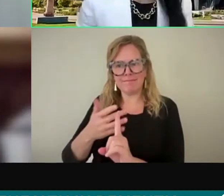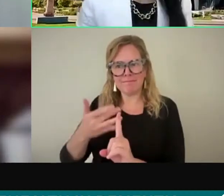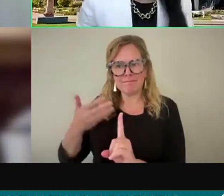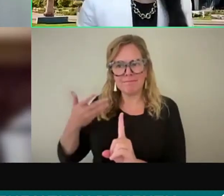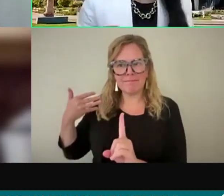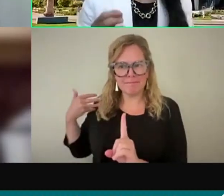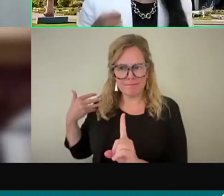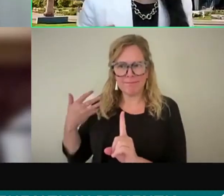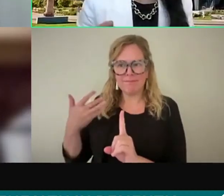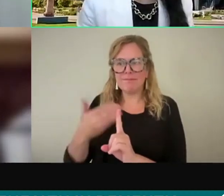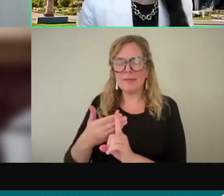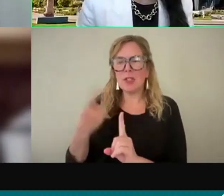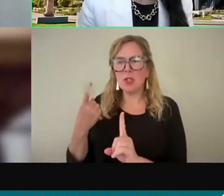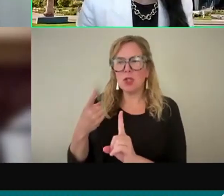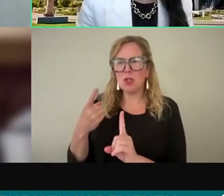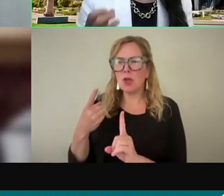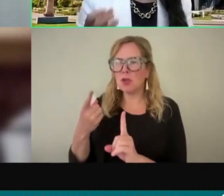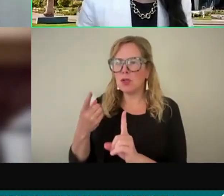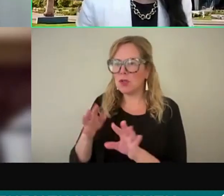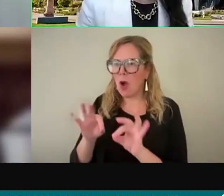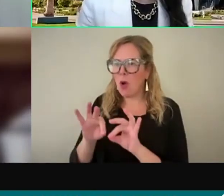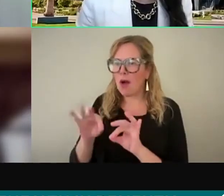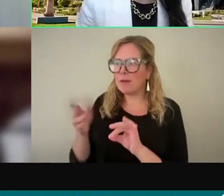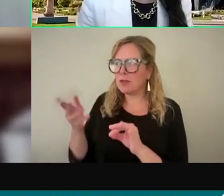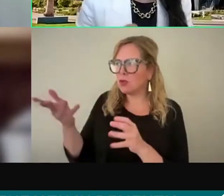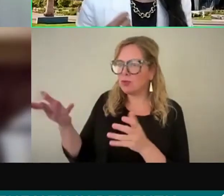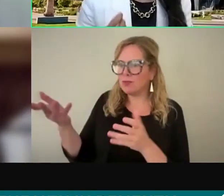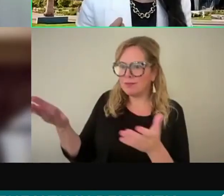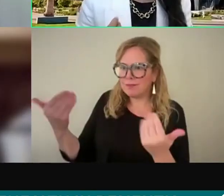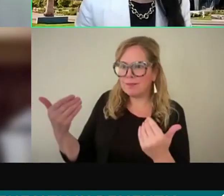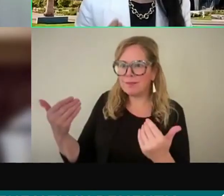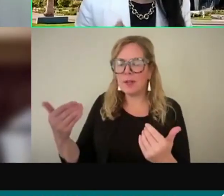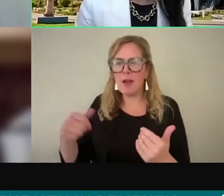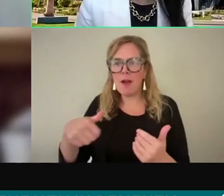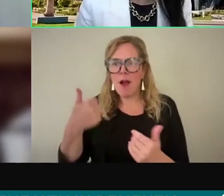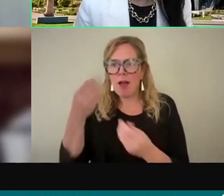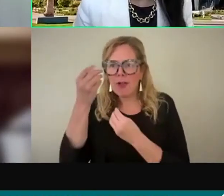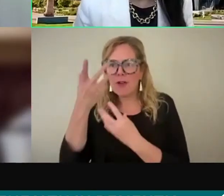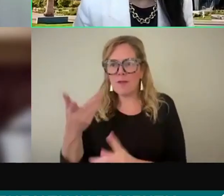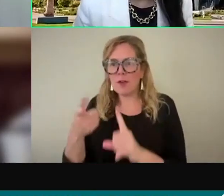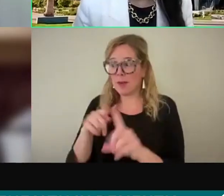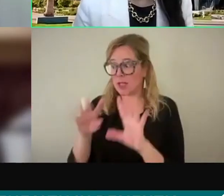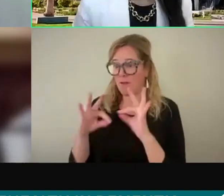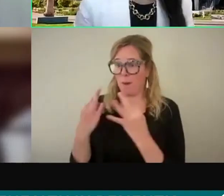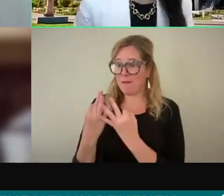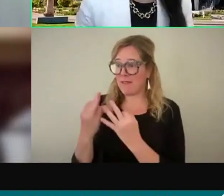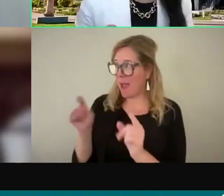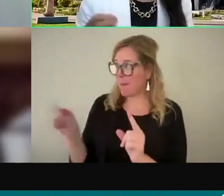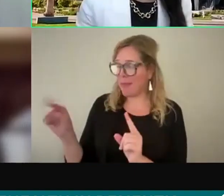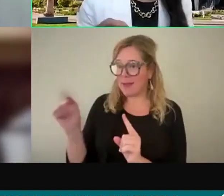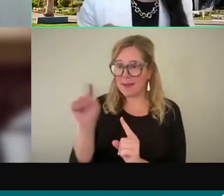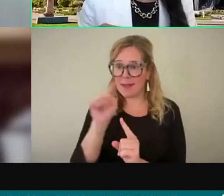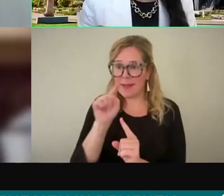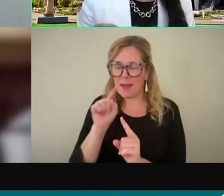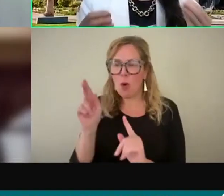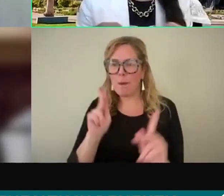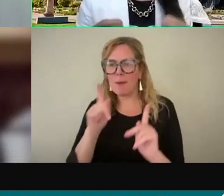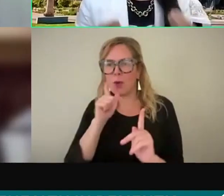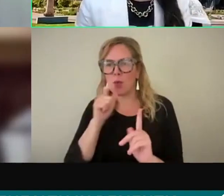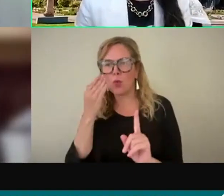other information from family members or people that know the person well. And it can be a little